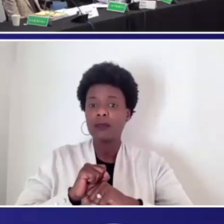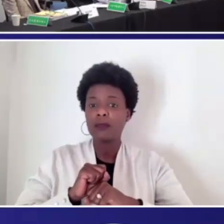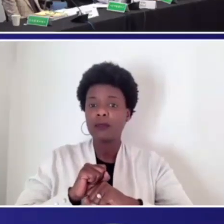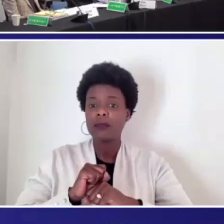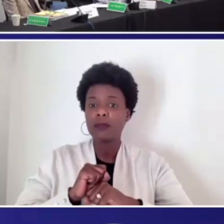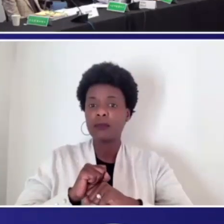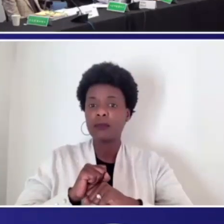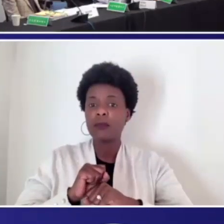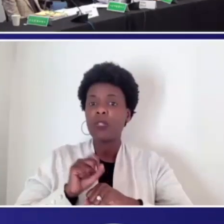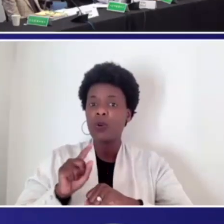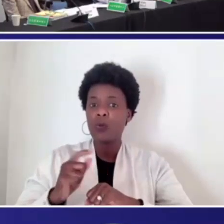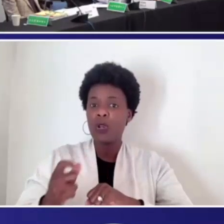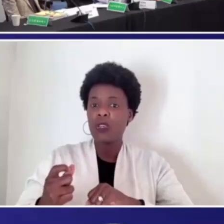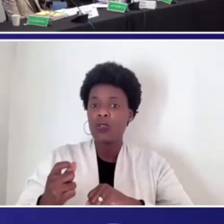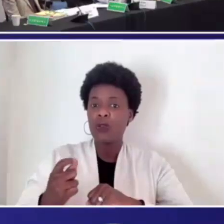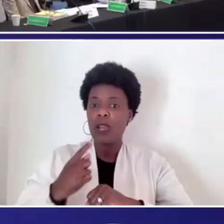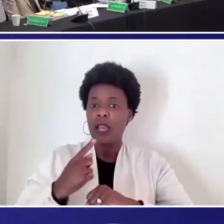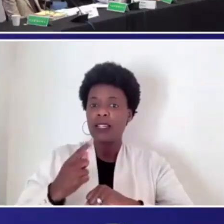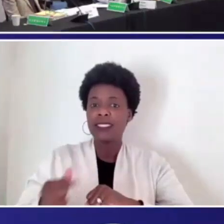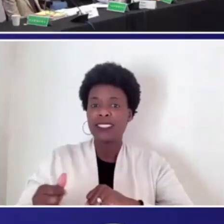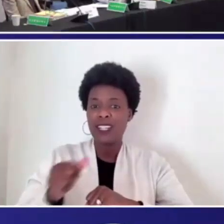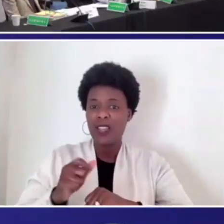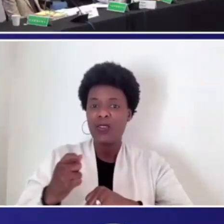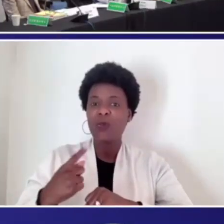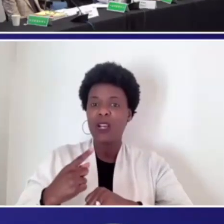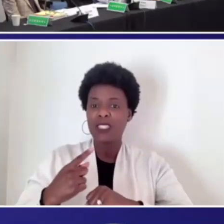when you ask another question, I'm going to pull up my, my document just to make sure I